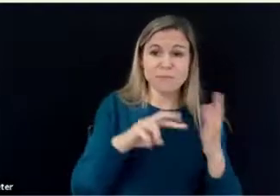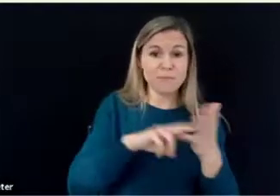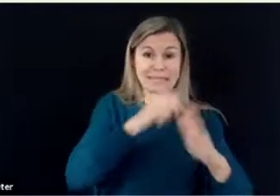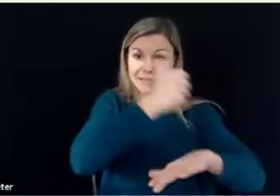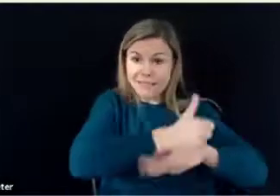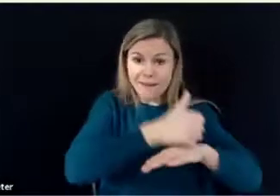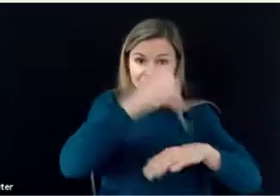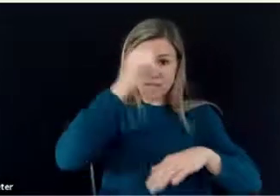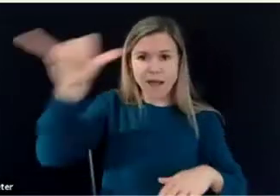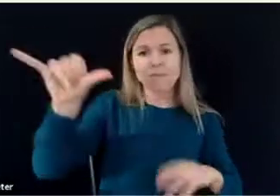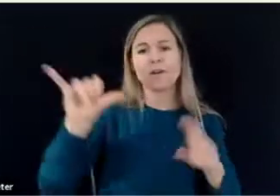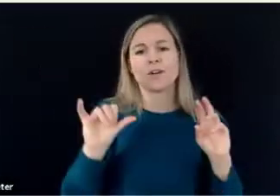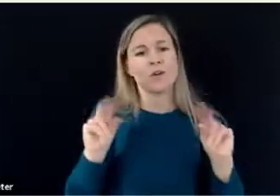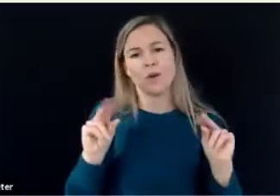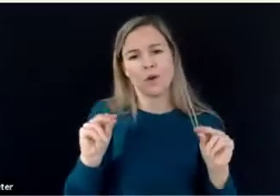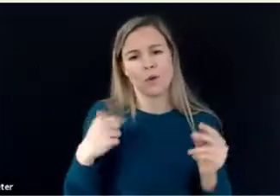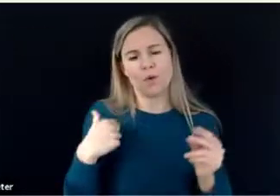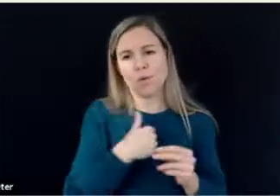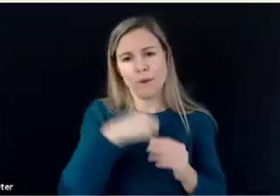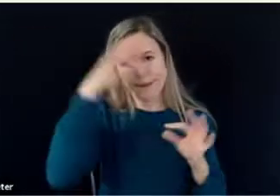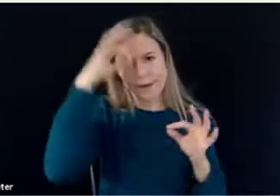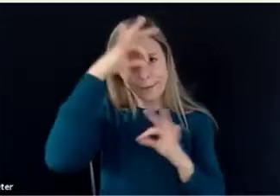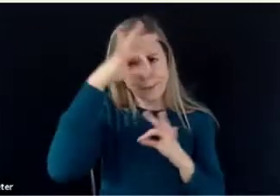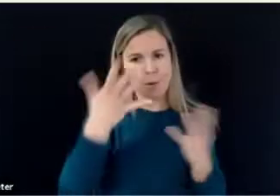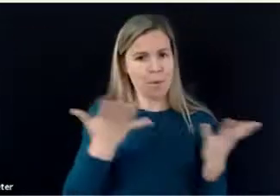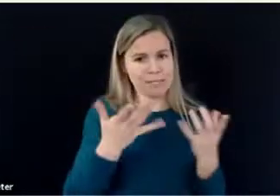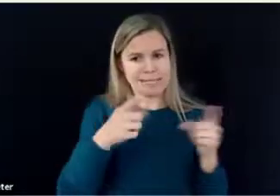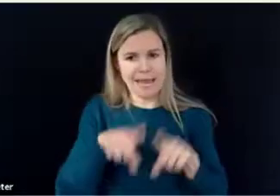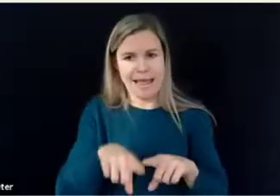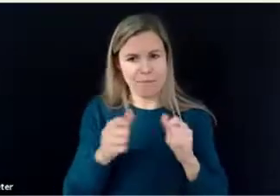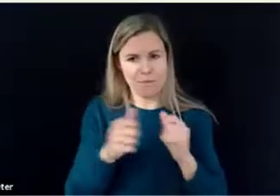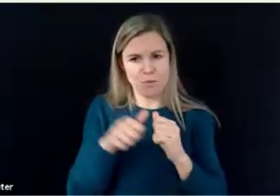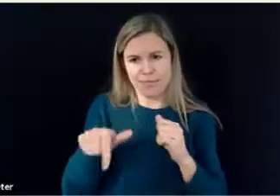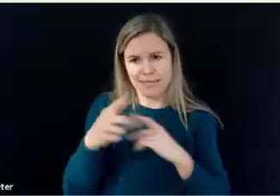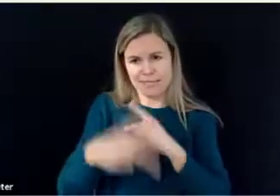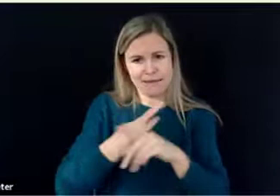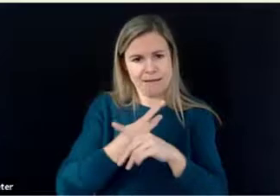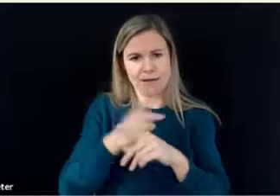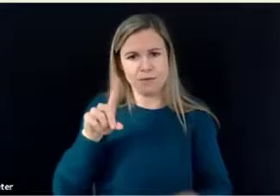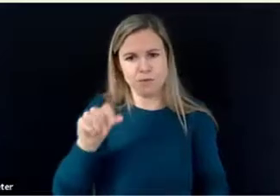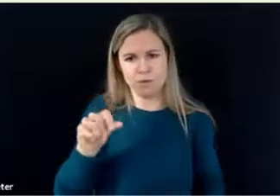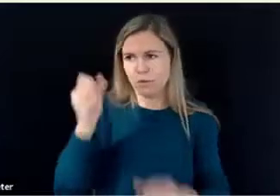what the course of a peroxisomal disorder is going to look like. There are so many variables,